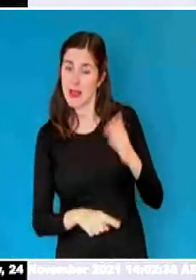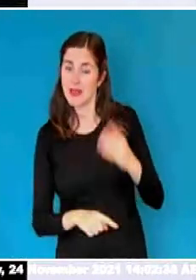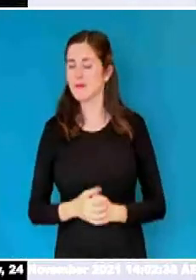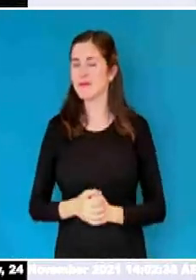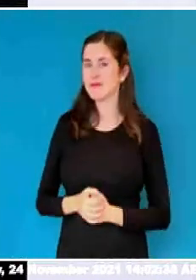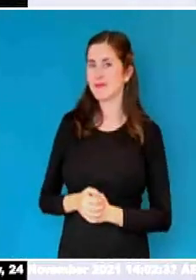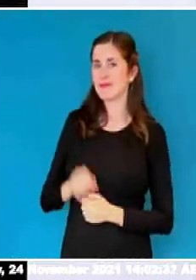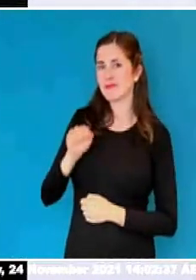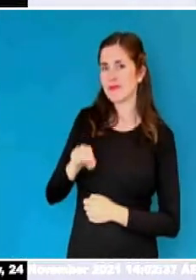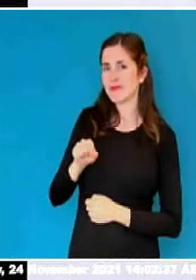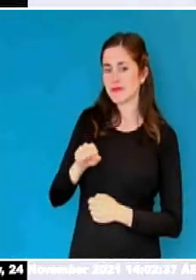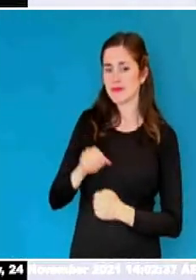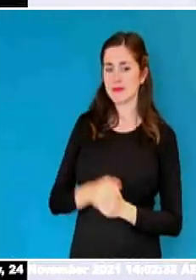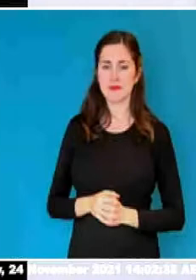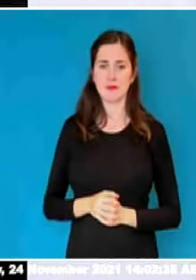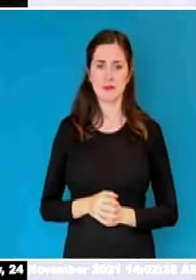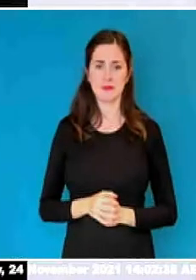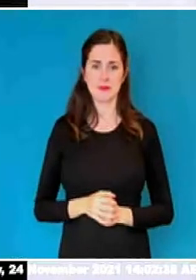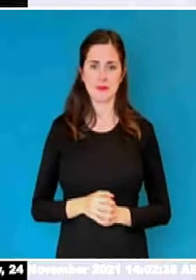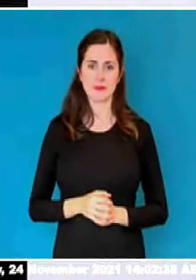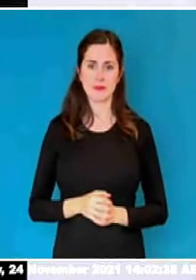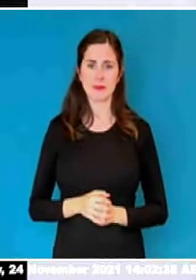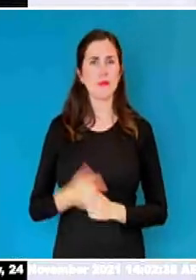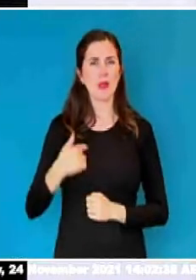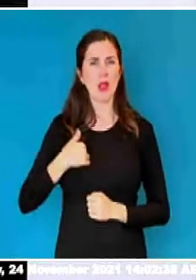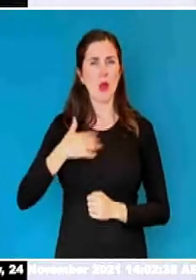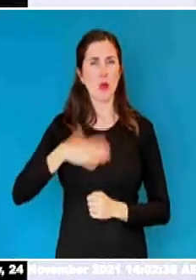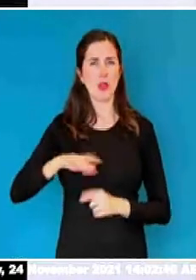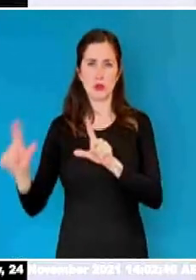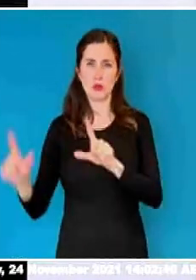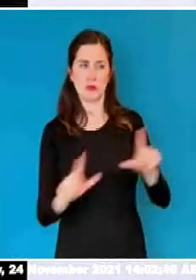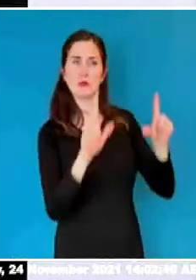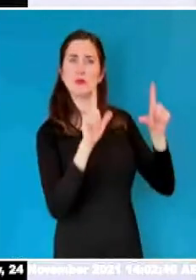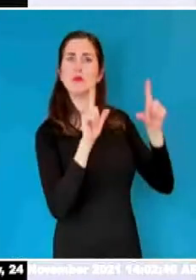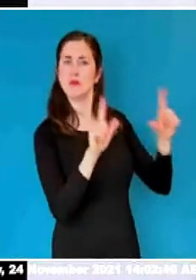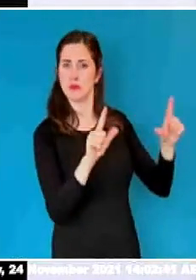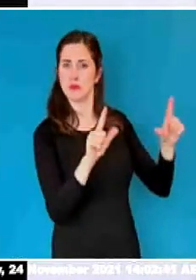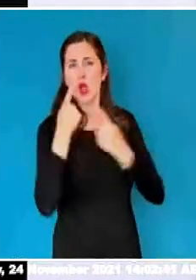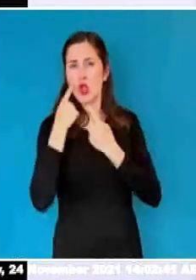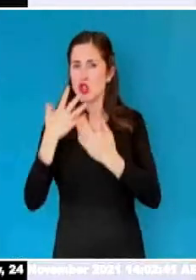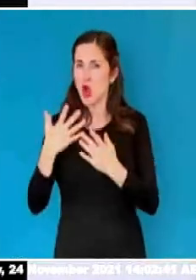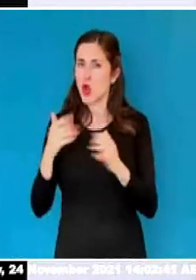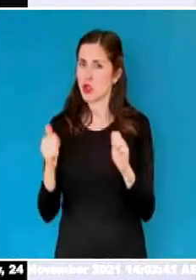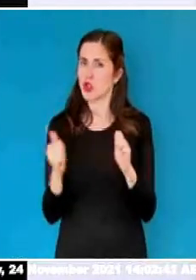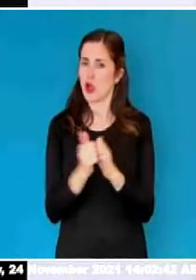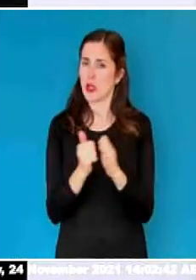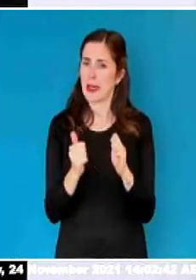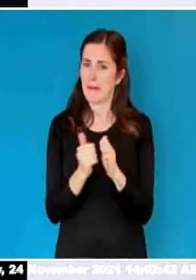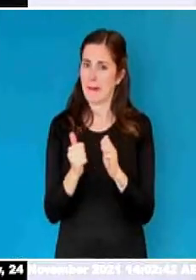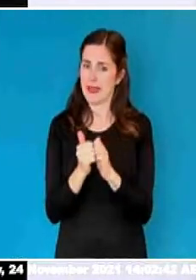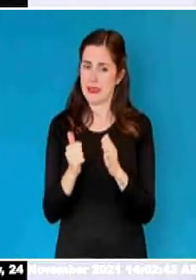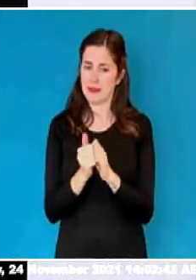Now I might just put up onto the screen the document that you've provided to